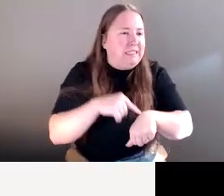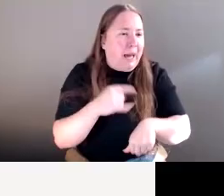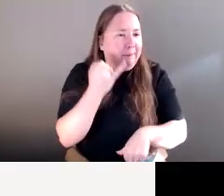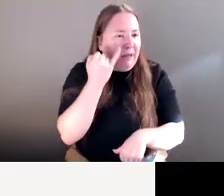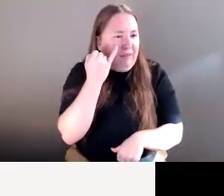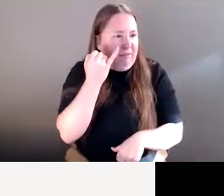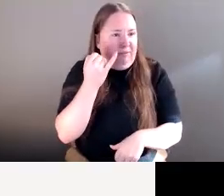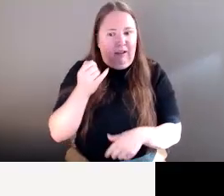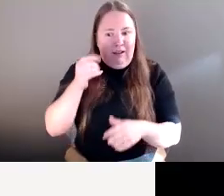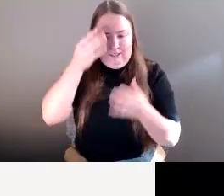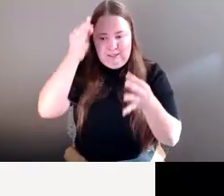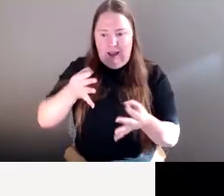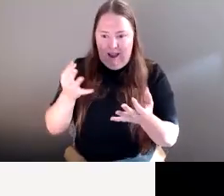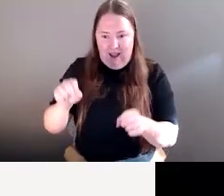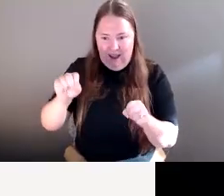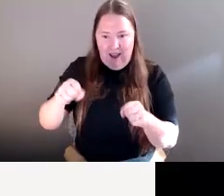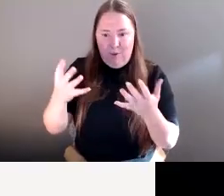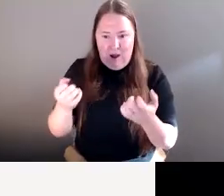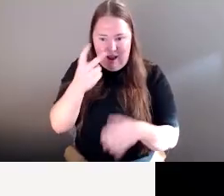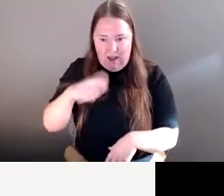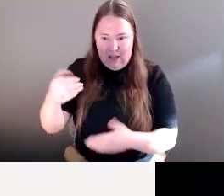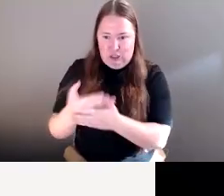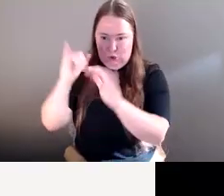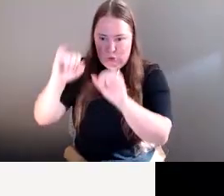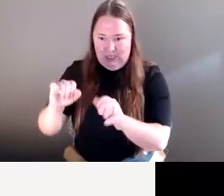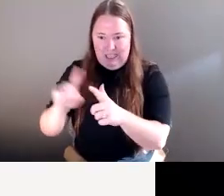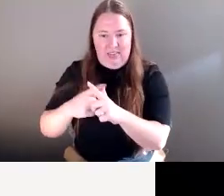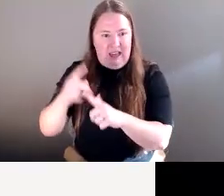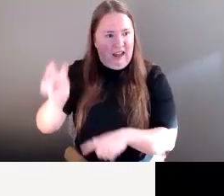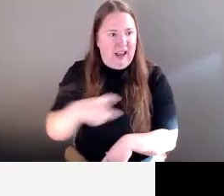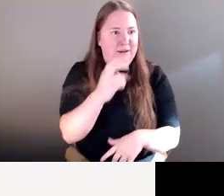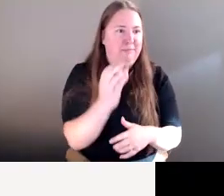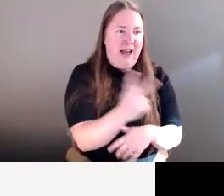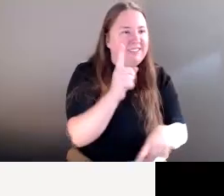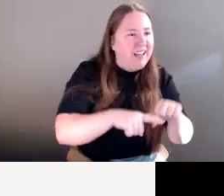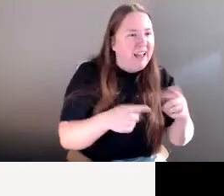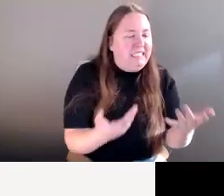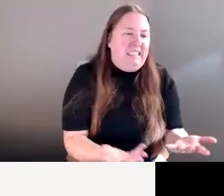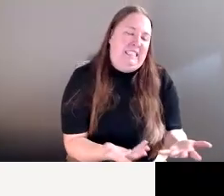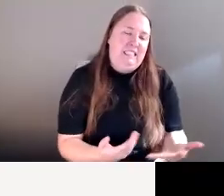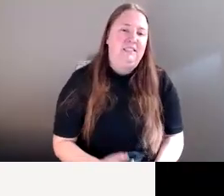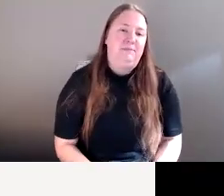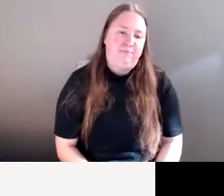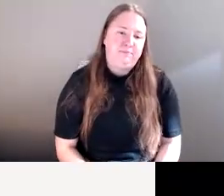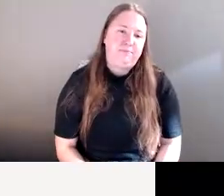had a feature where, okay, yes, it can just, you know, copy over the questions and the set up and everything that we've already,